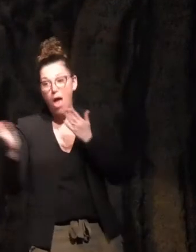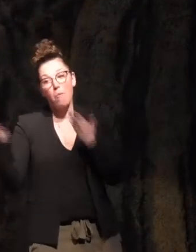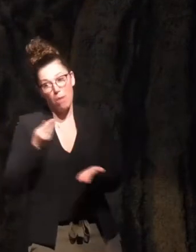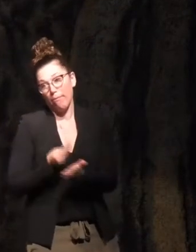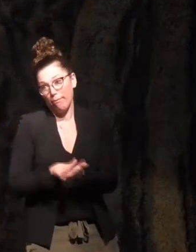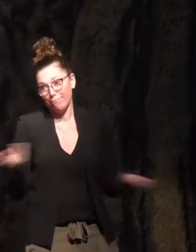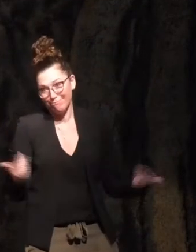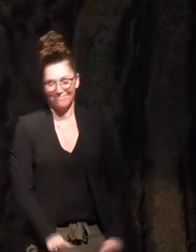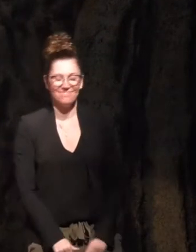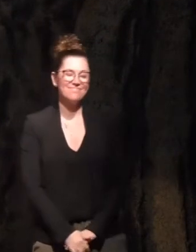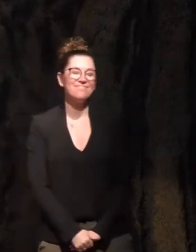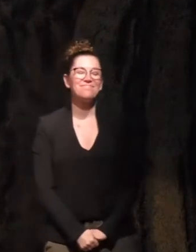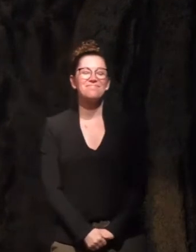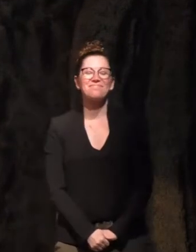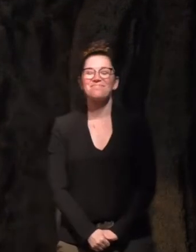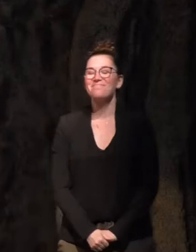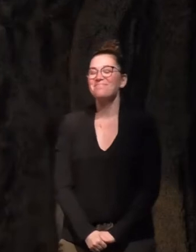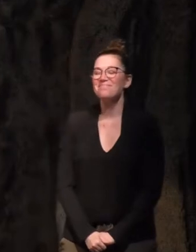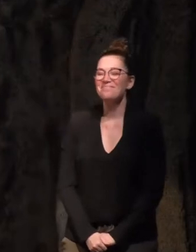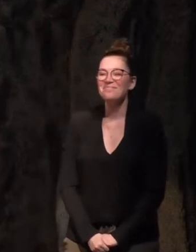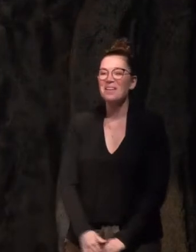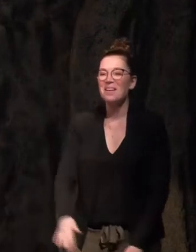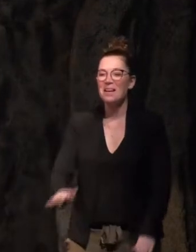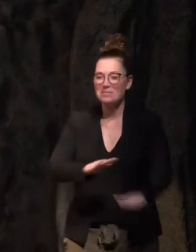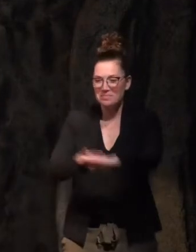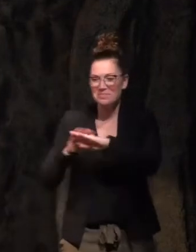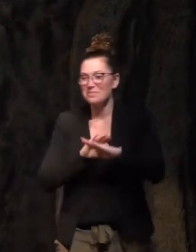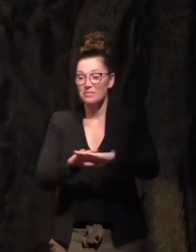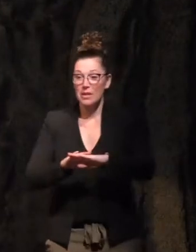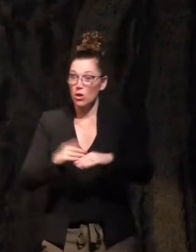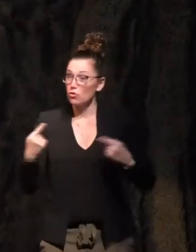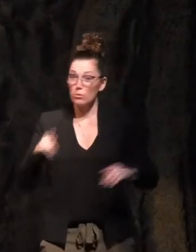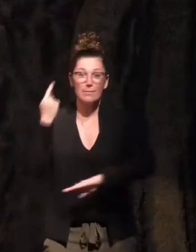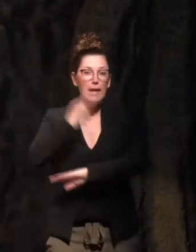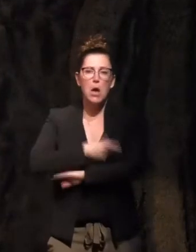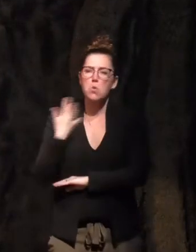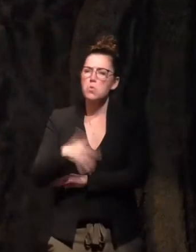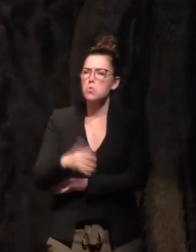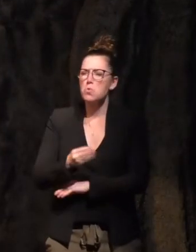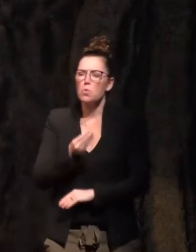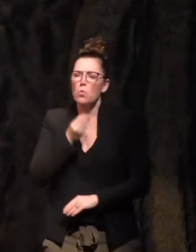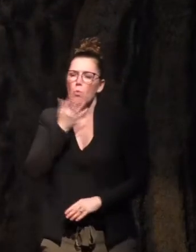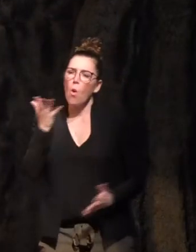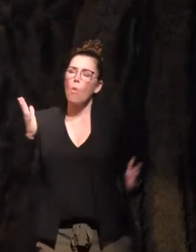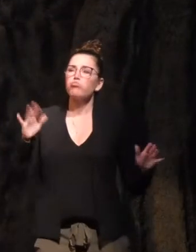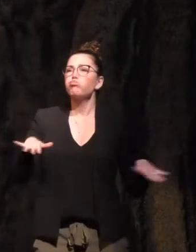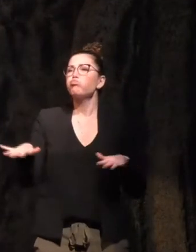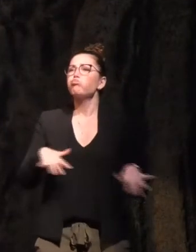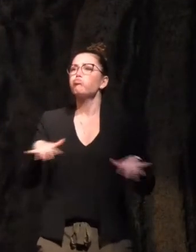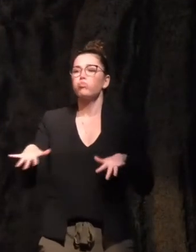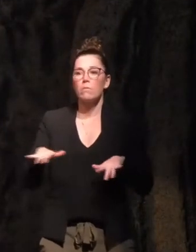Also, the days are quite warm, the evenings are quite cool. So I would bring layers.